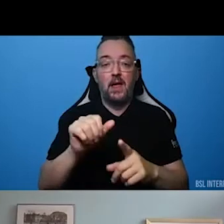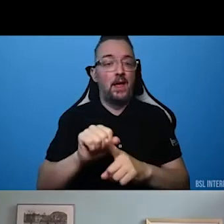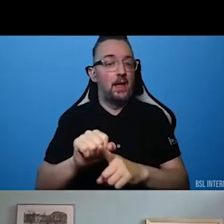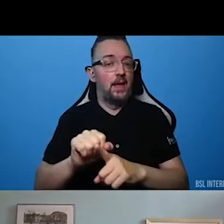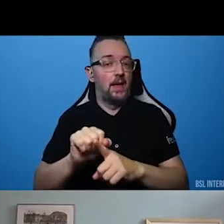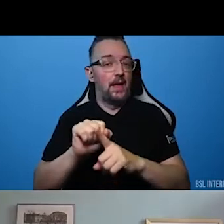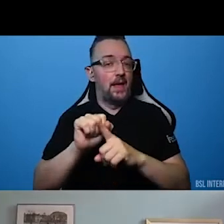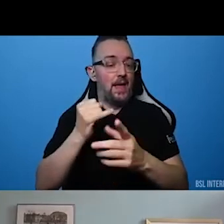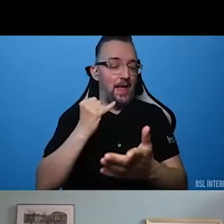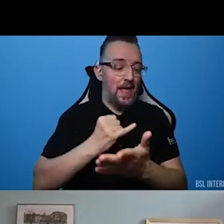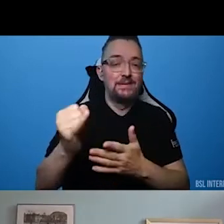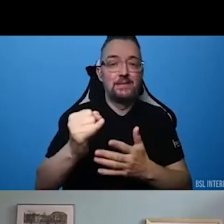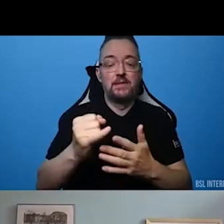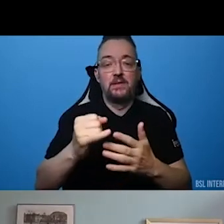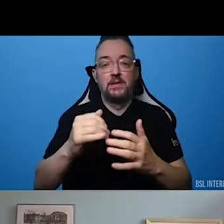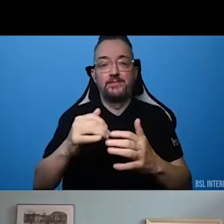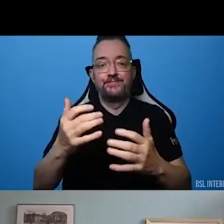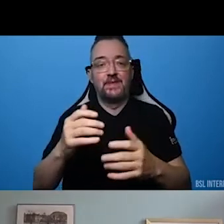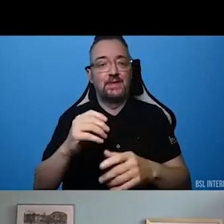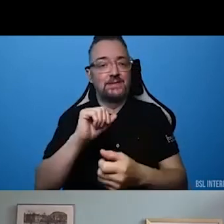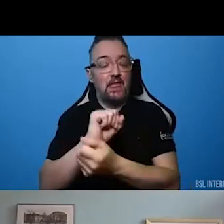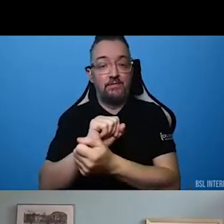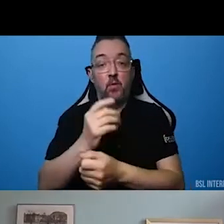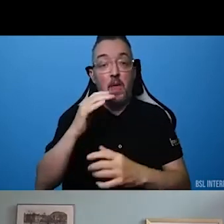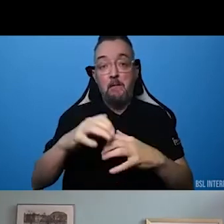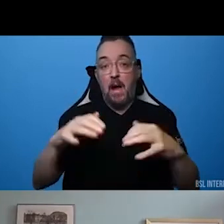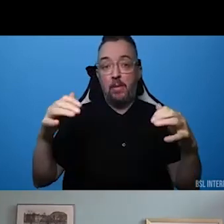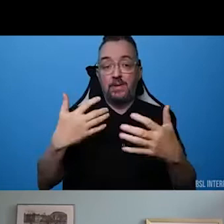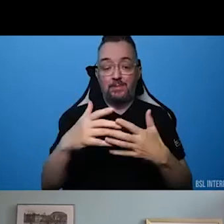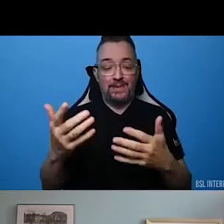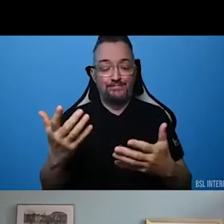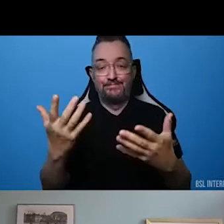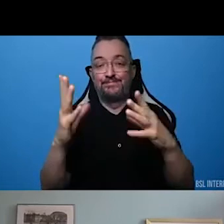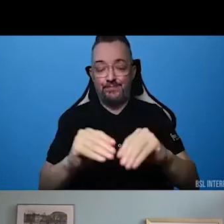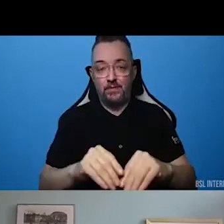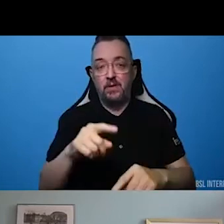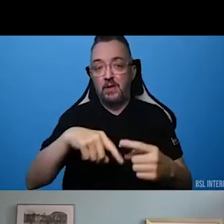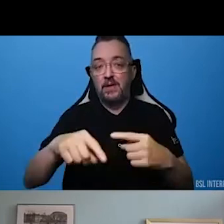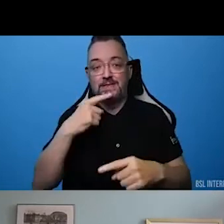So after parliament rejected the Abolition Bill in 1791 abolitionists decided to bypass parliament.